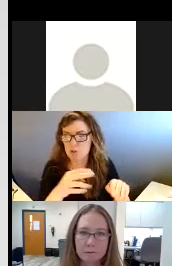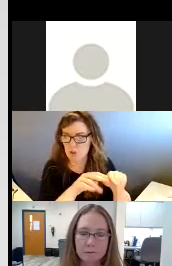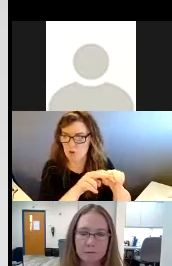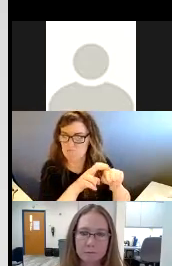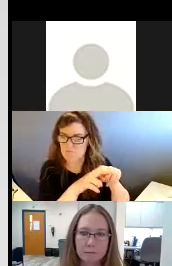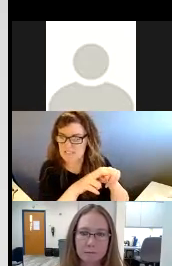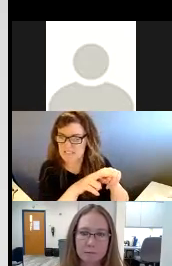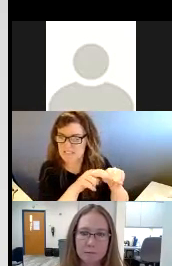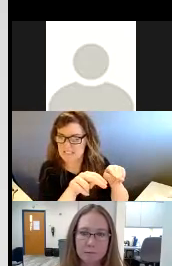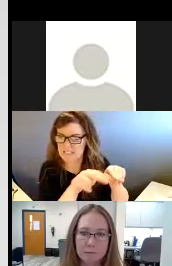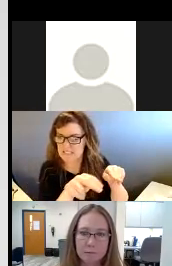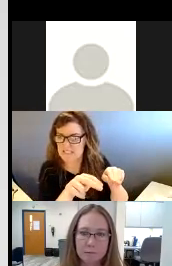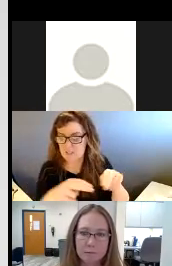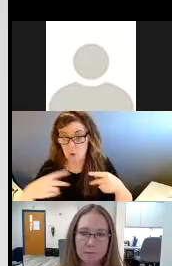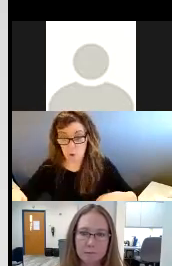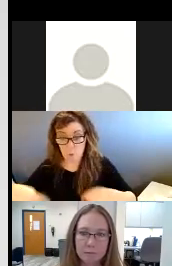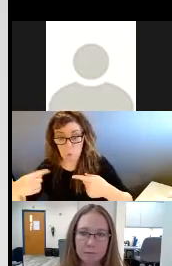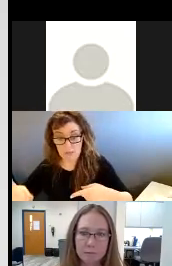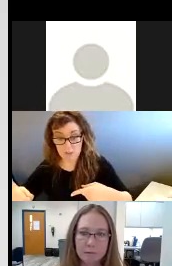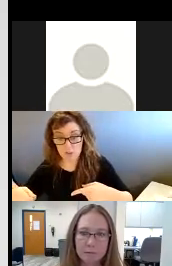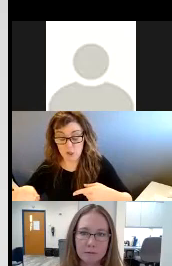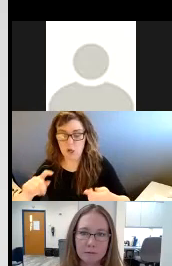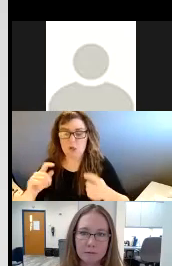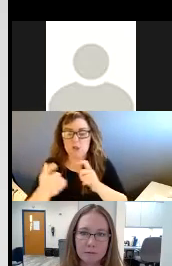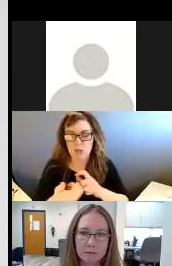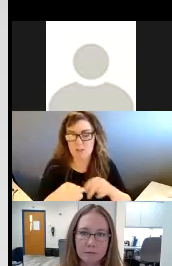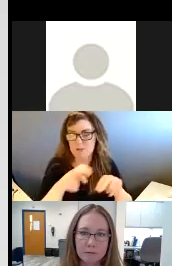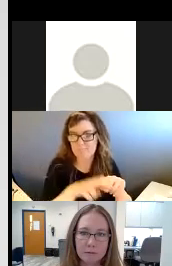HE ADVANCES FROM THE WHEELCHAIR.